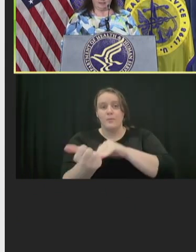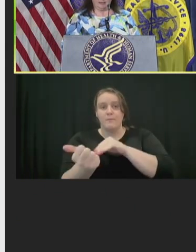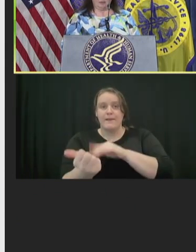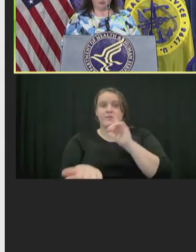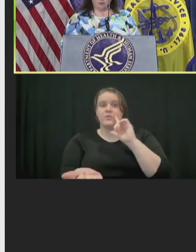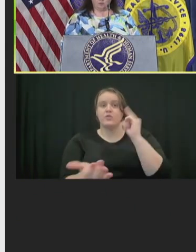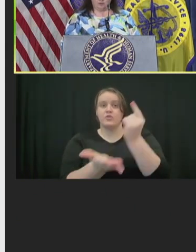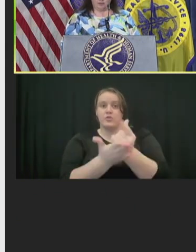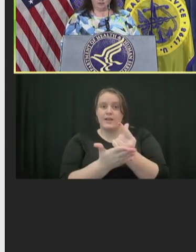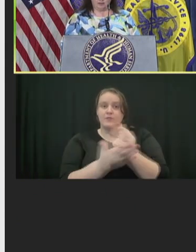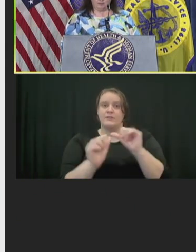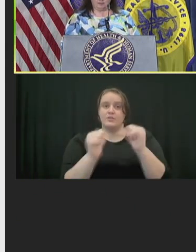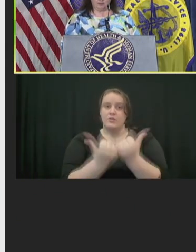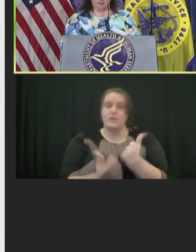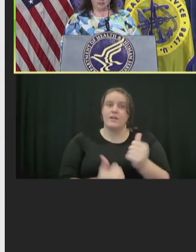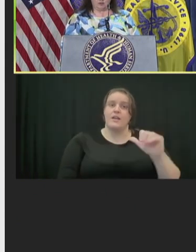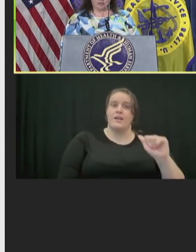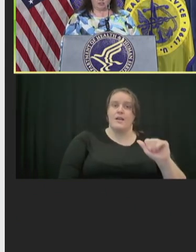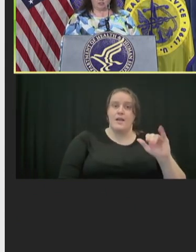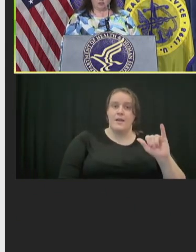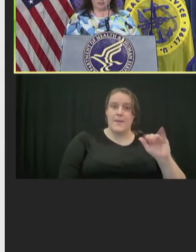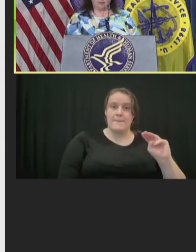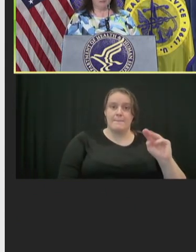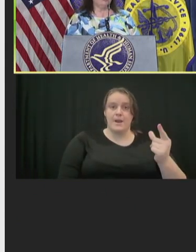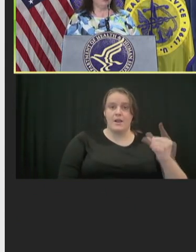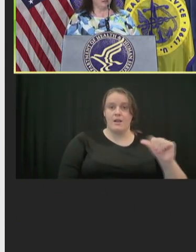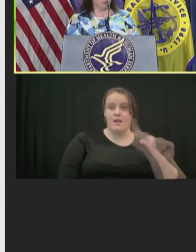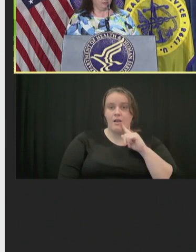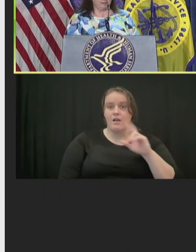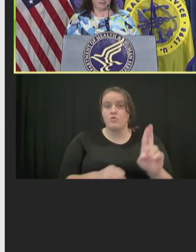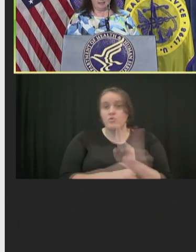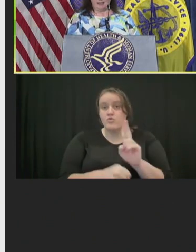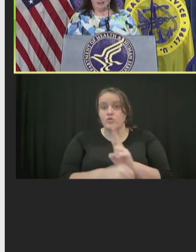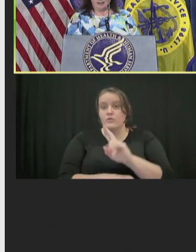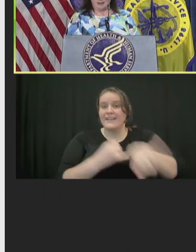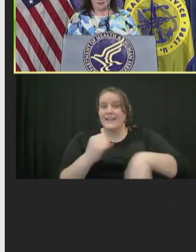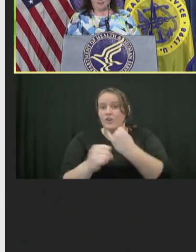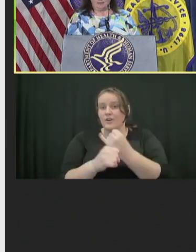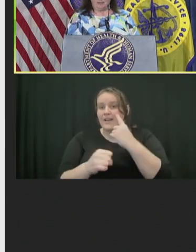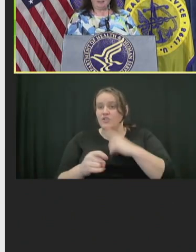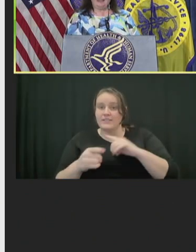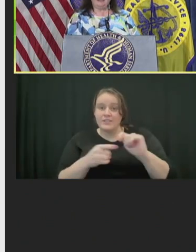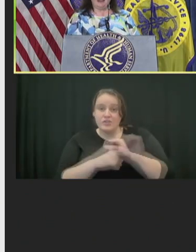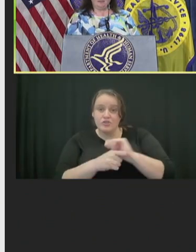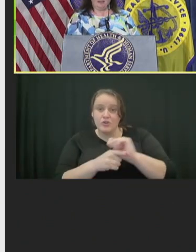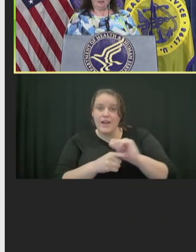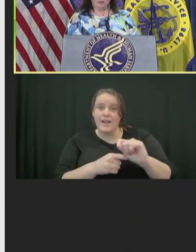incredible work using internationally trained medical graduates as vaccine navigators. So,